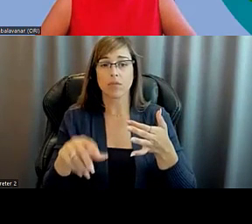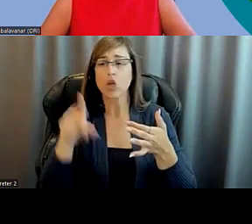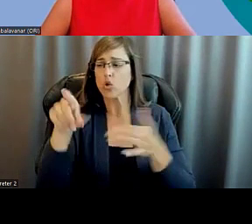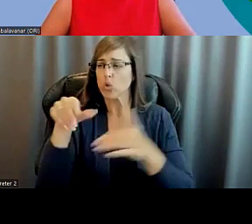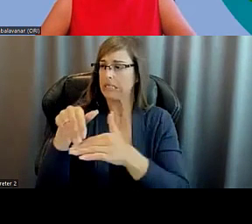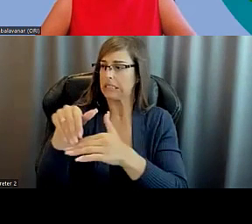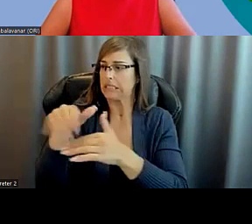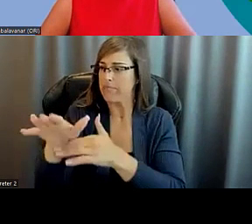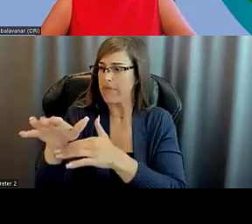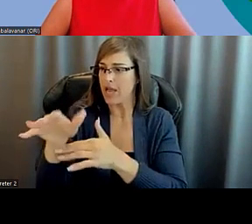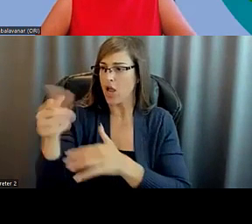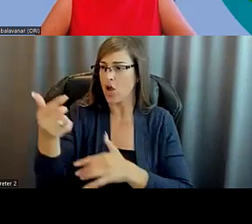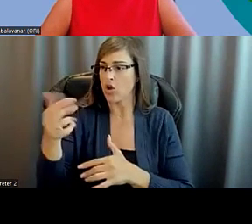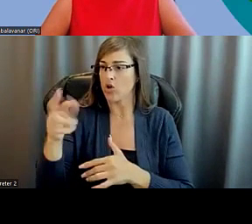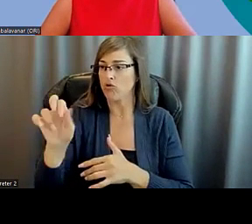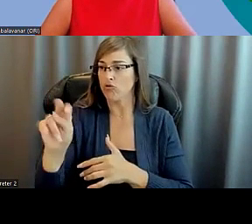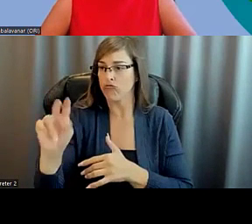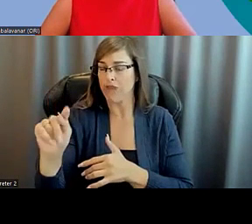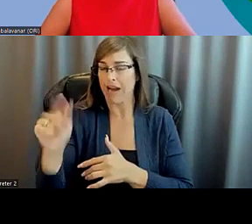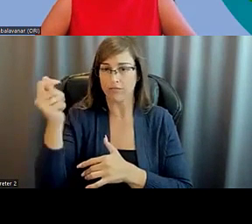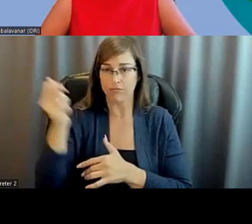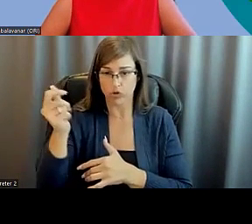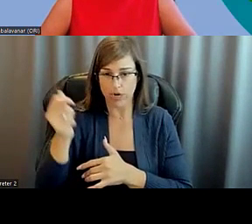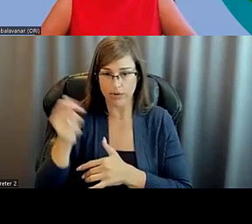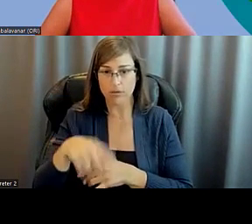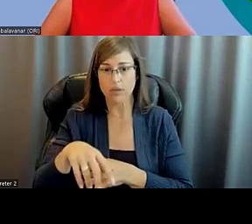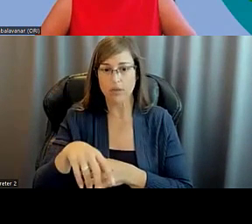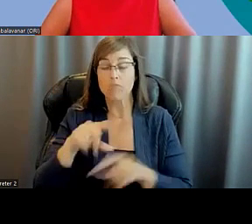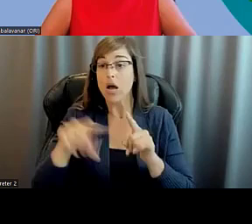NIH grant application, not aware that the data and/or